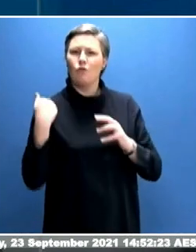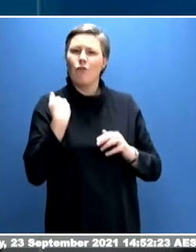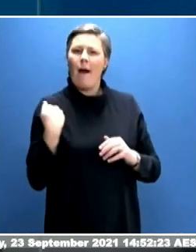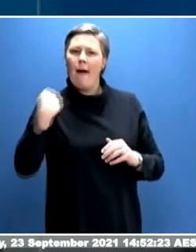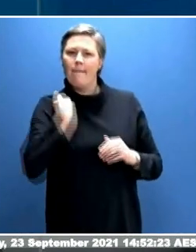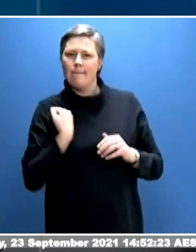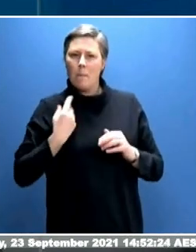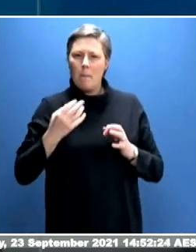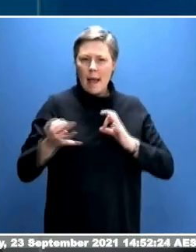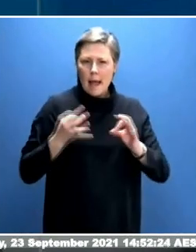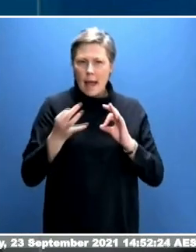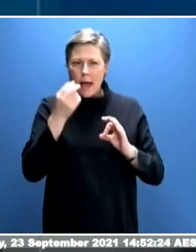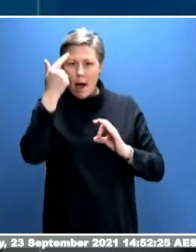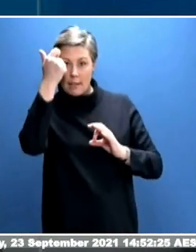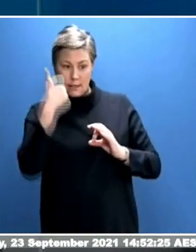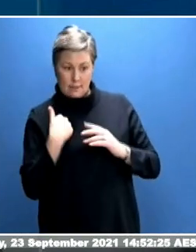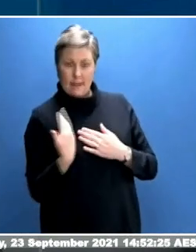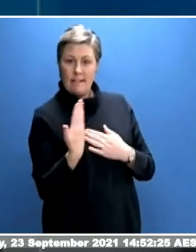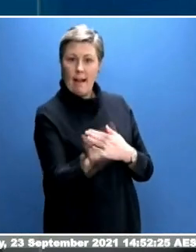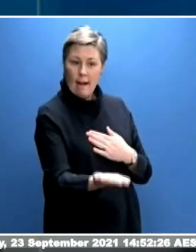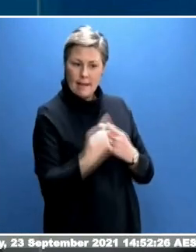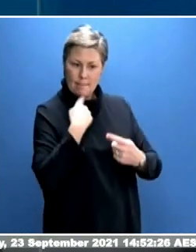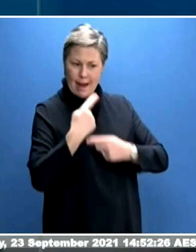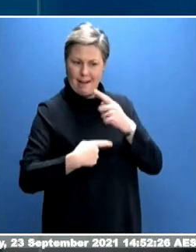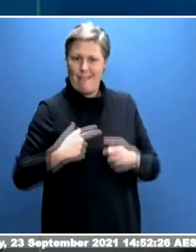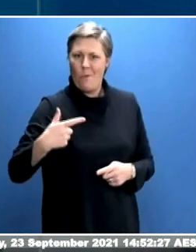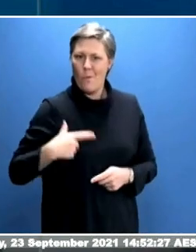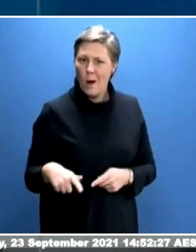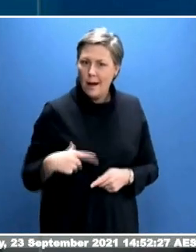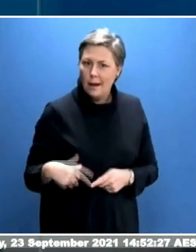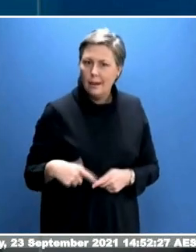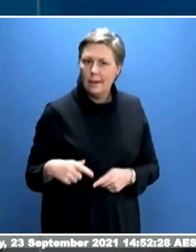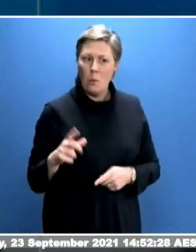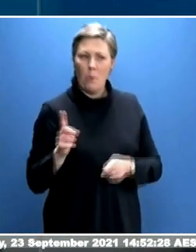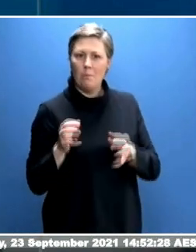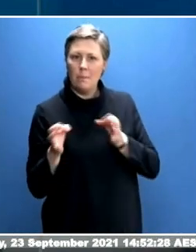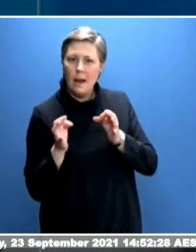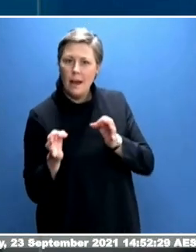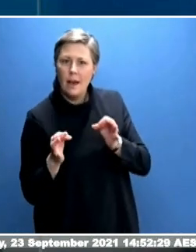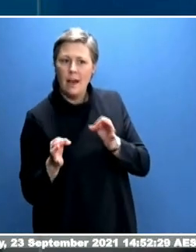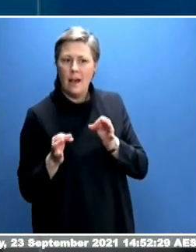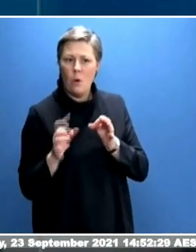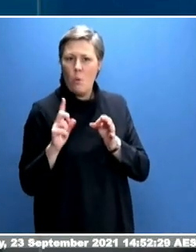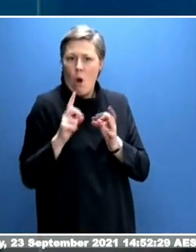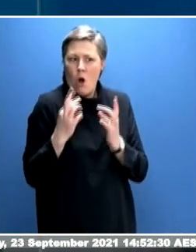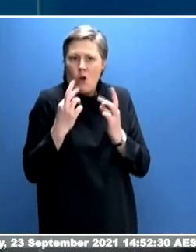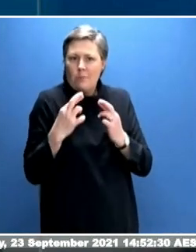and explained what the intent was, and what we were doing and what we were trying to achieve, so that did happen.